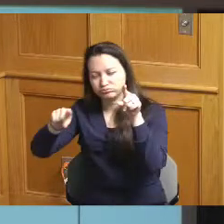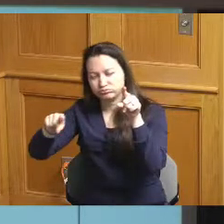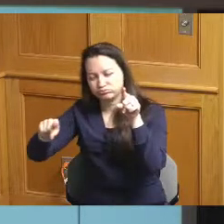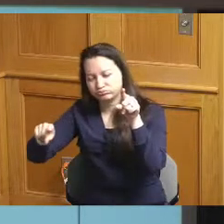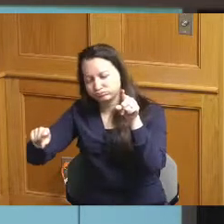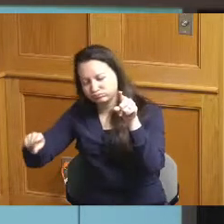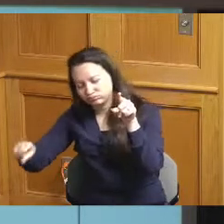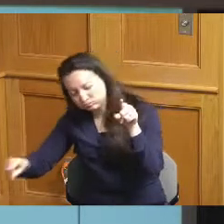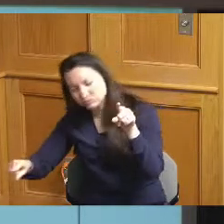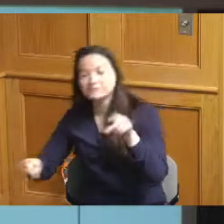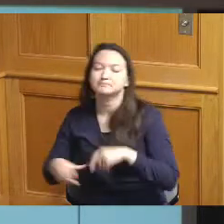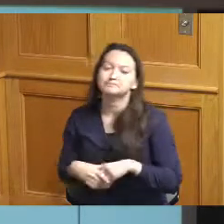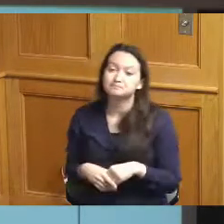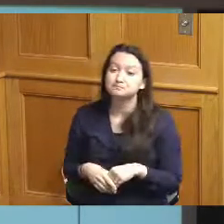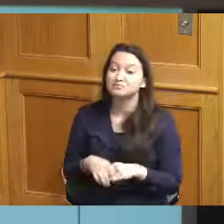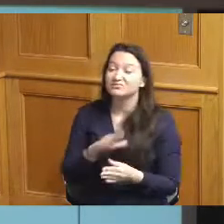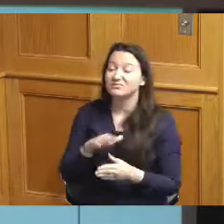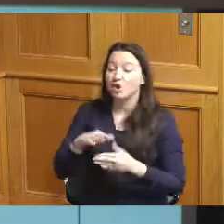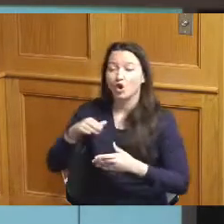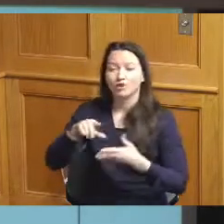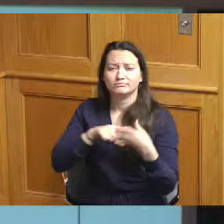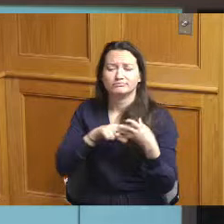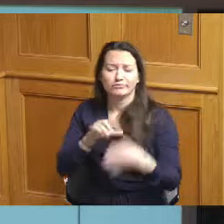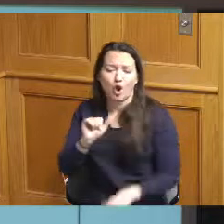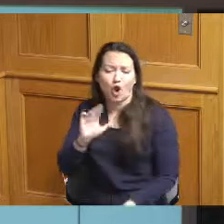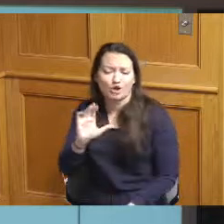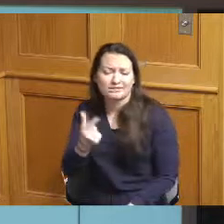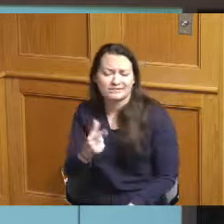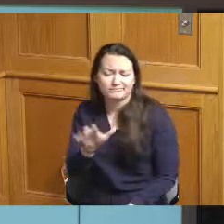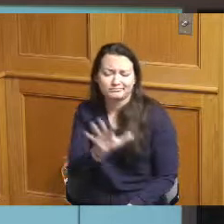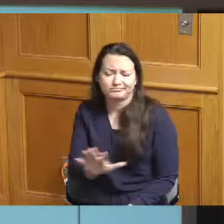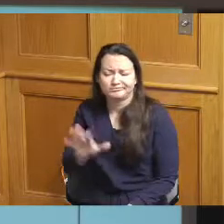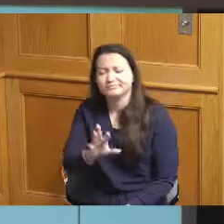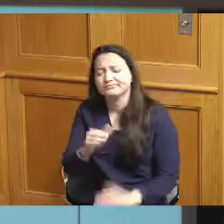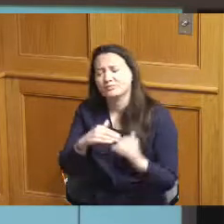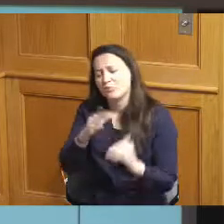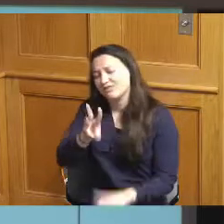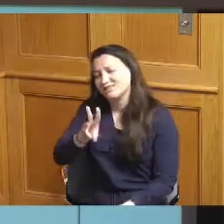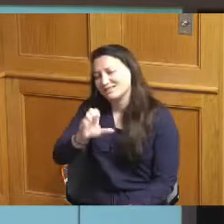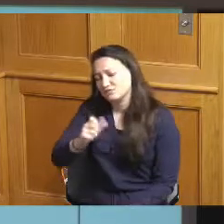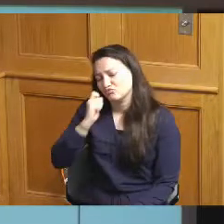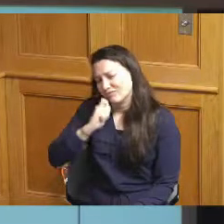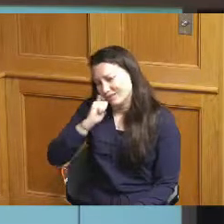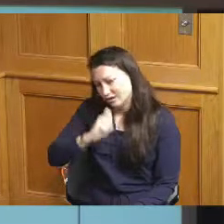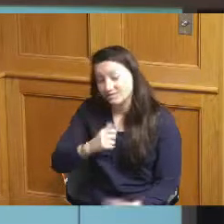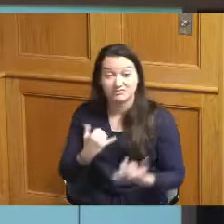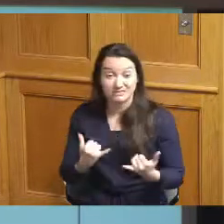back in the middle of August we were sitting more than 600 cases per day today nationally